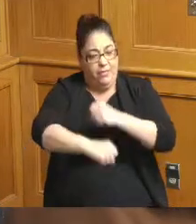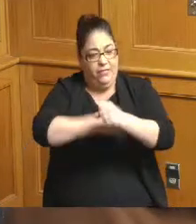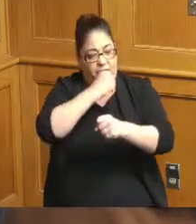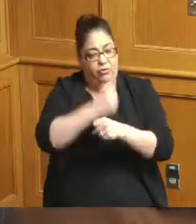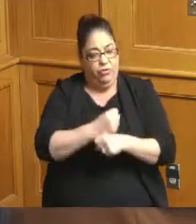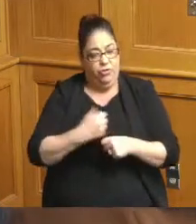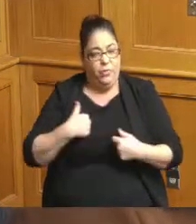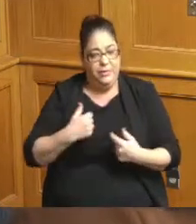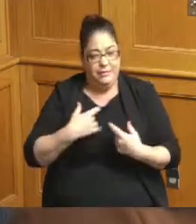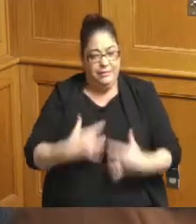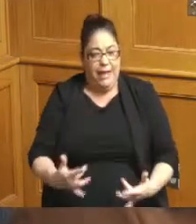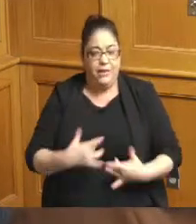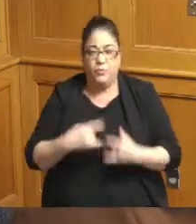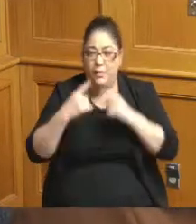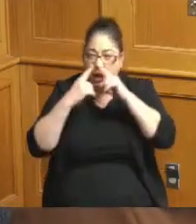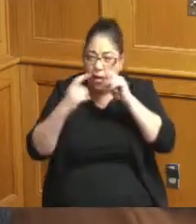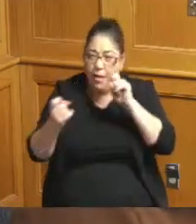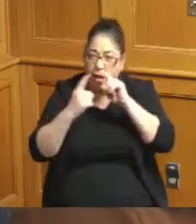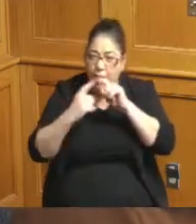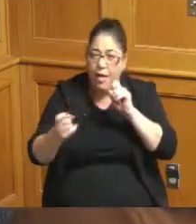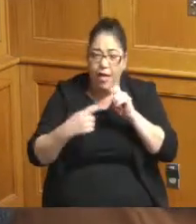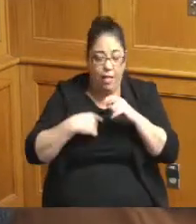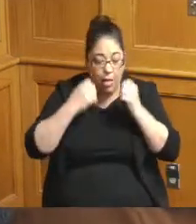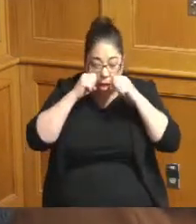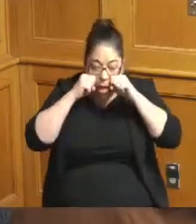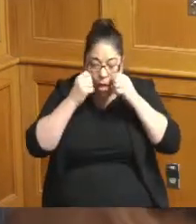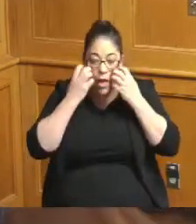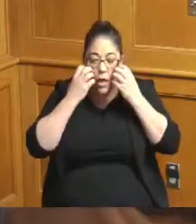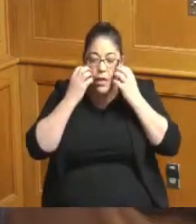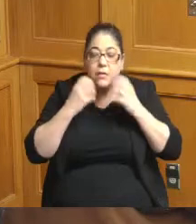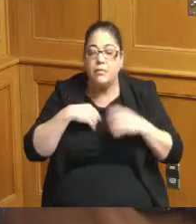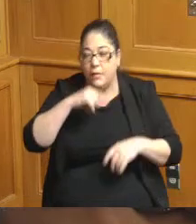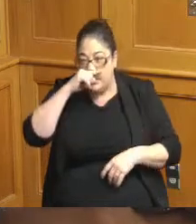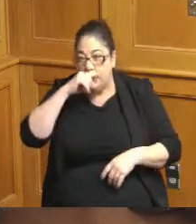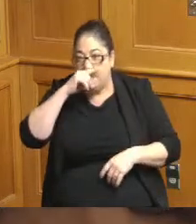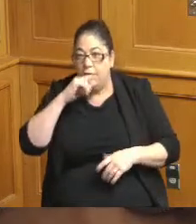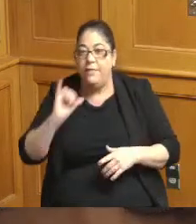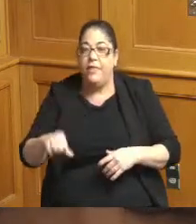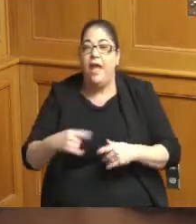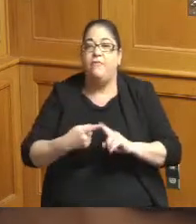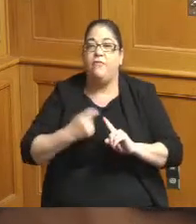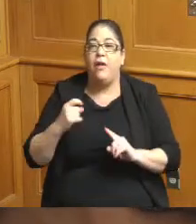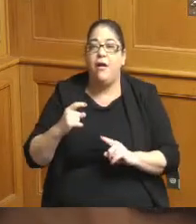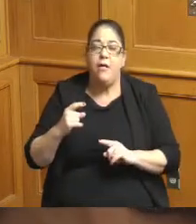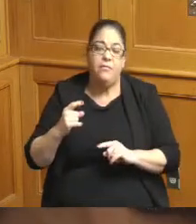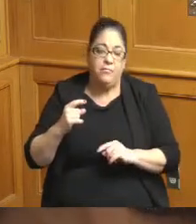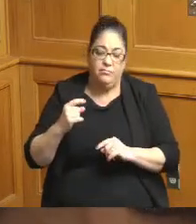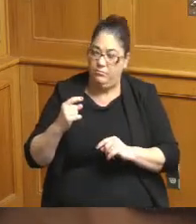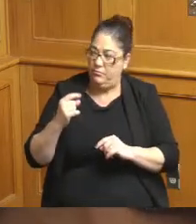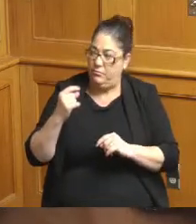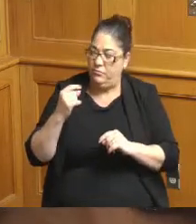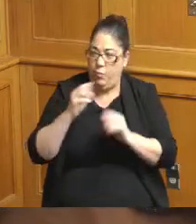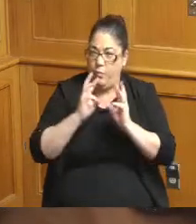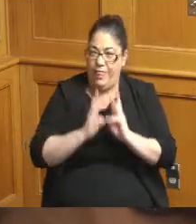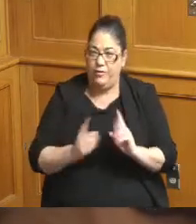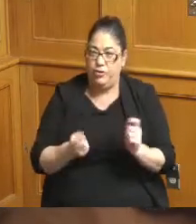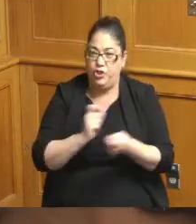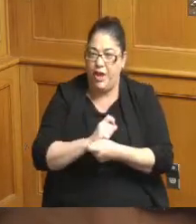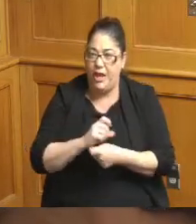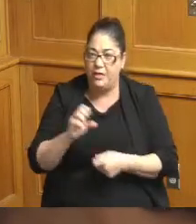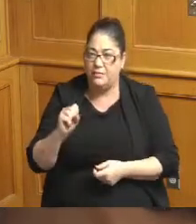allergies I'm one of them one of many people that have the the allergies and the sinus and I know